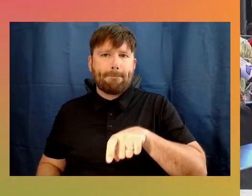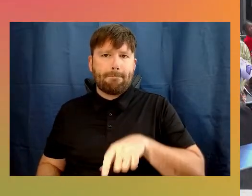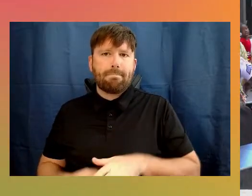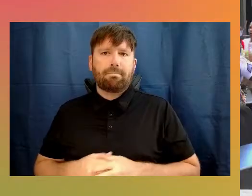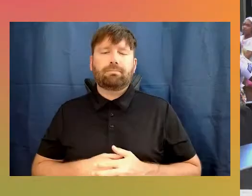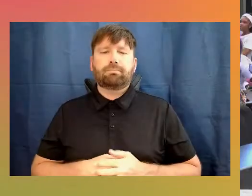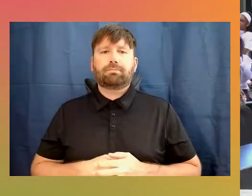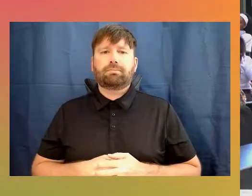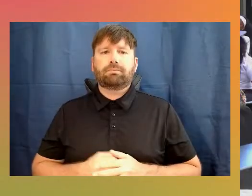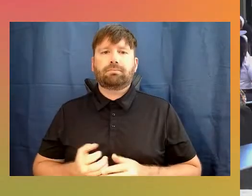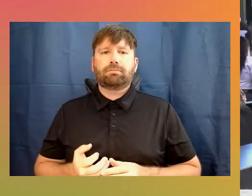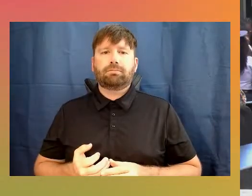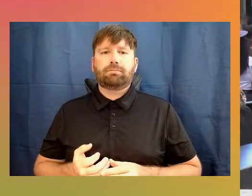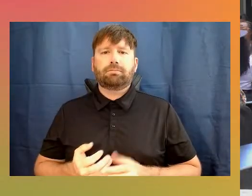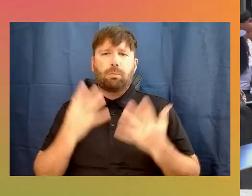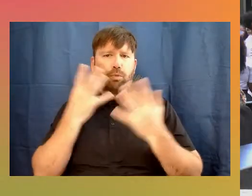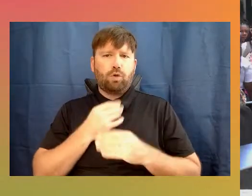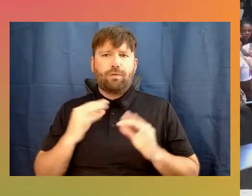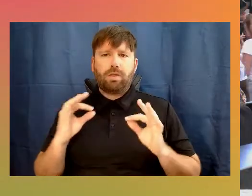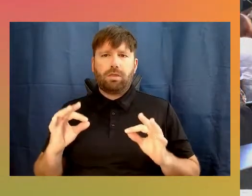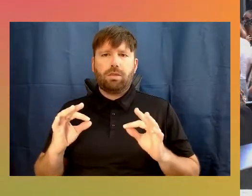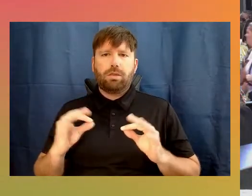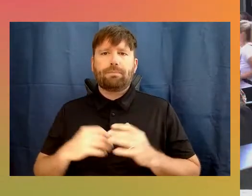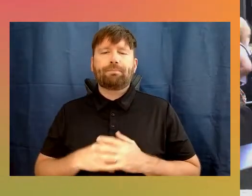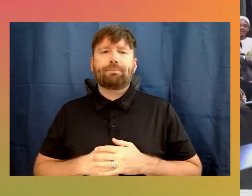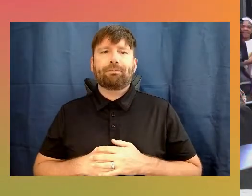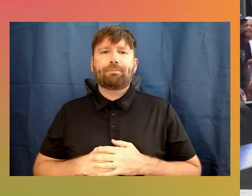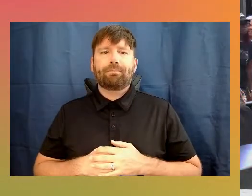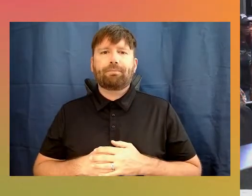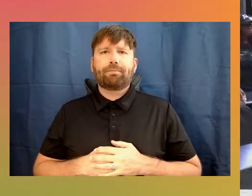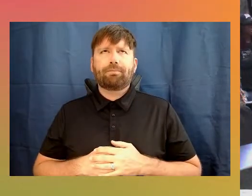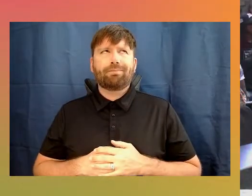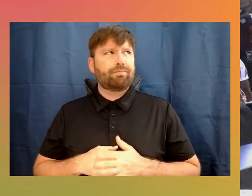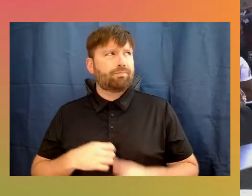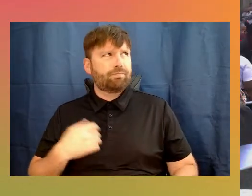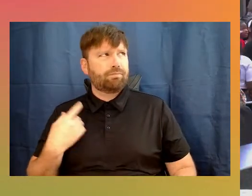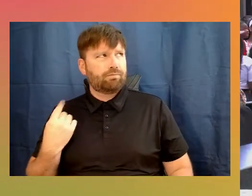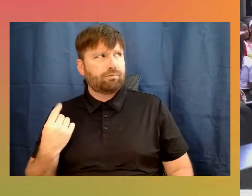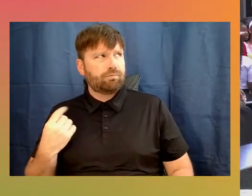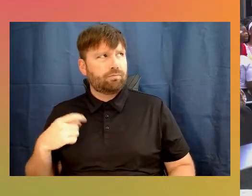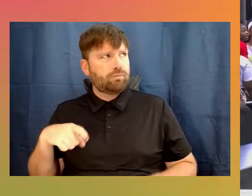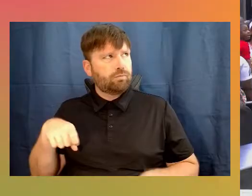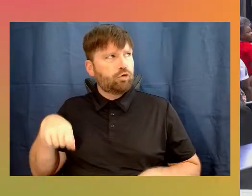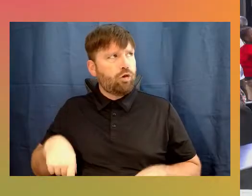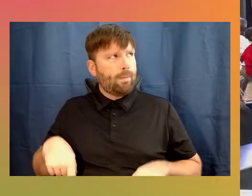KNEE TOWARDS THE NOSE.